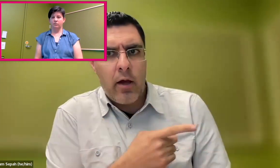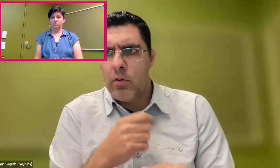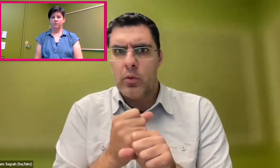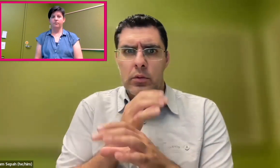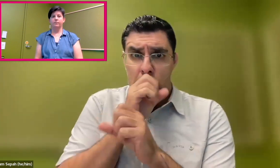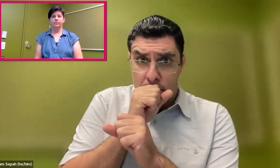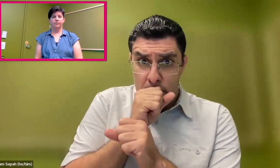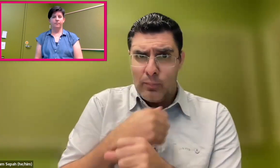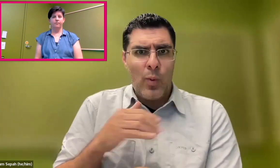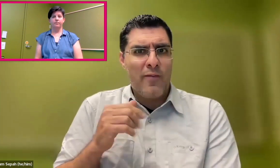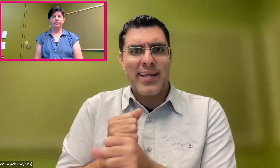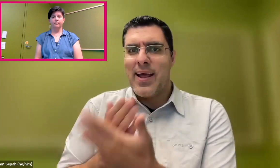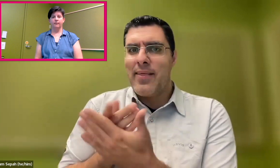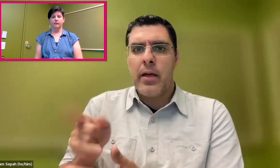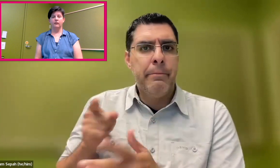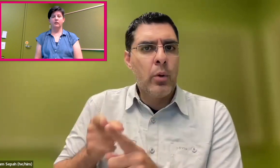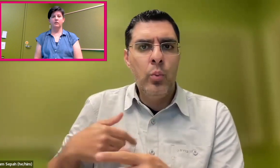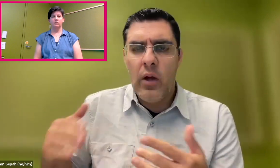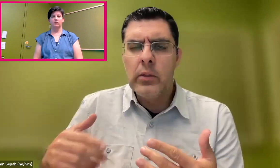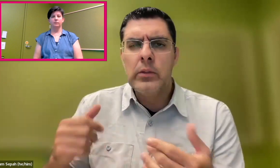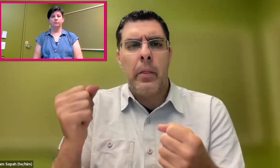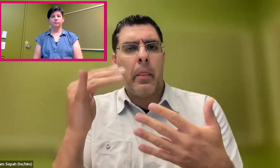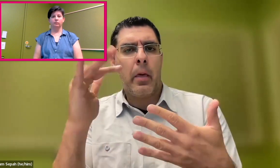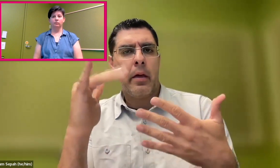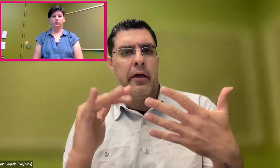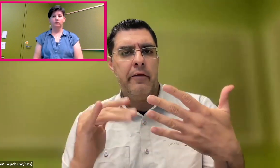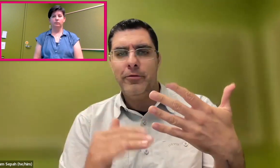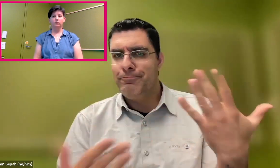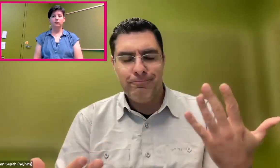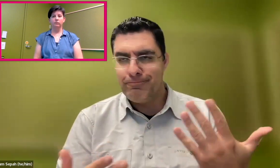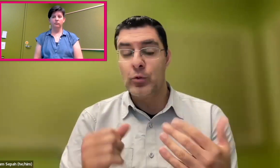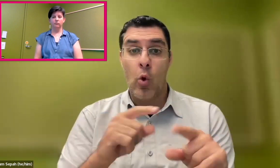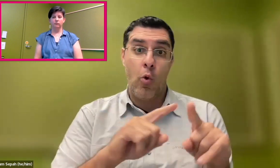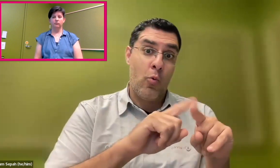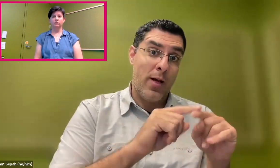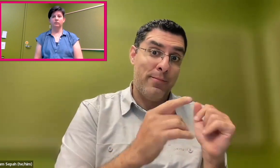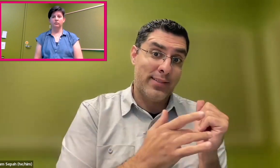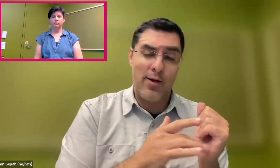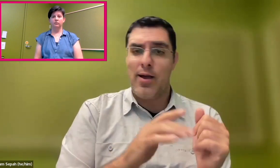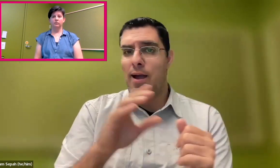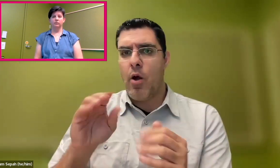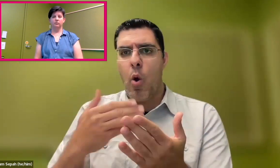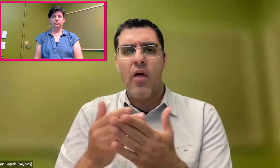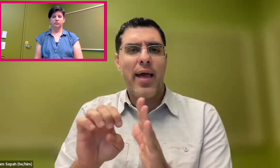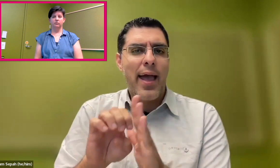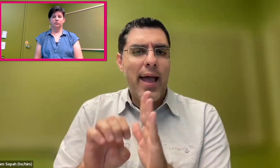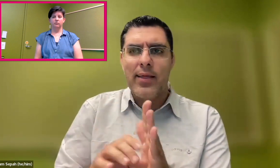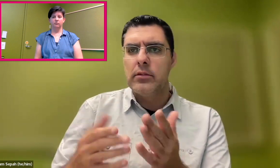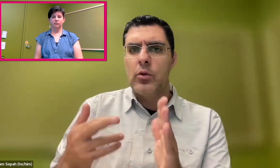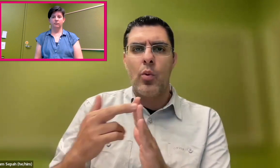Both on the consumer and the medical provider side, we haven't gotten there yet. There are a lot of issues that have to be solved.